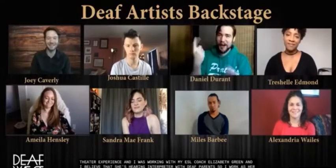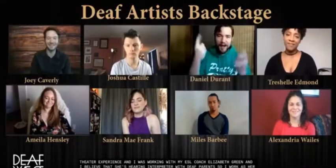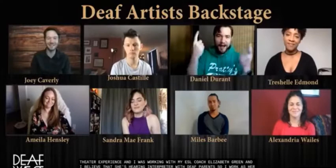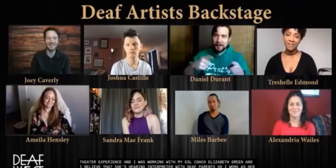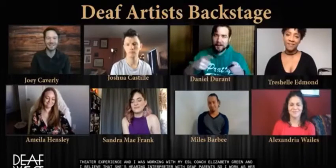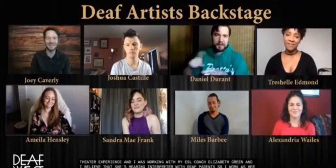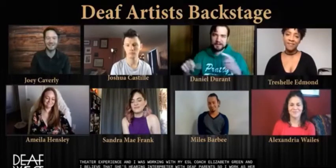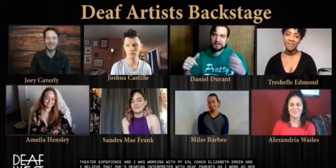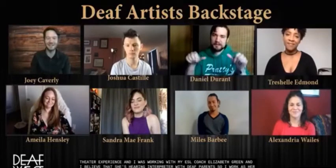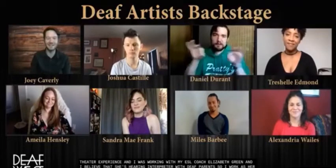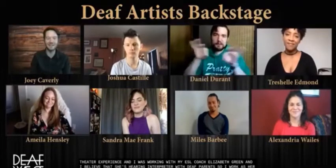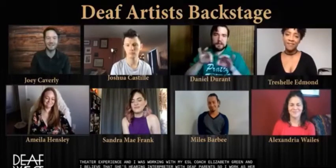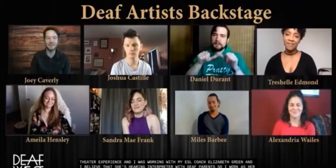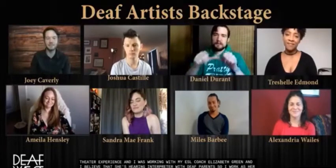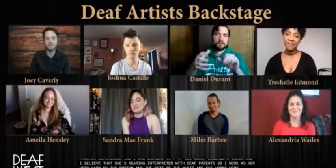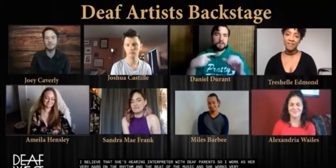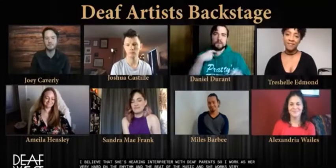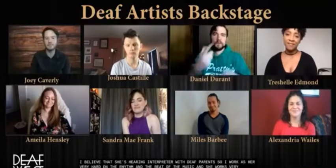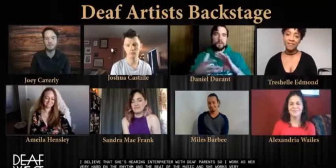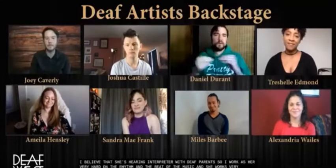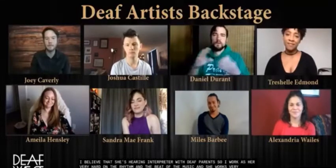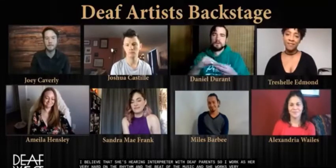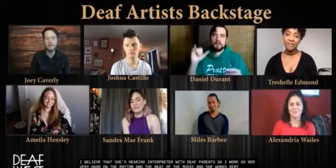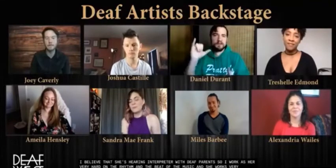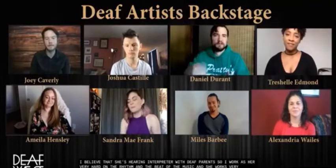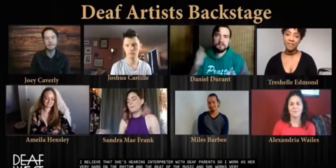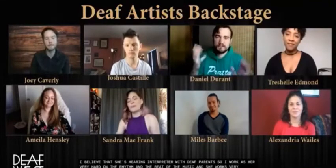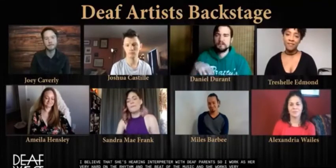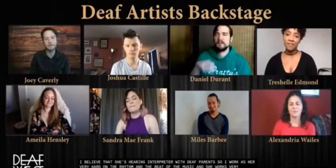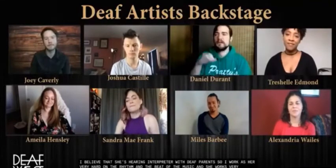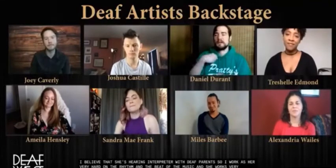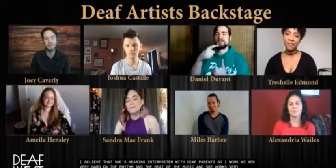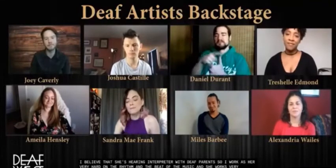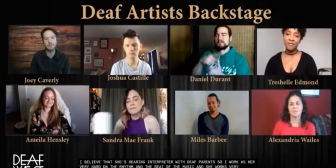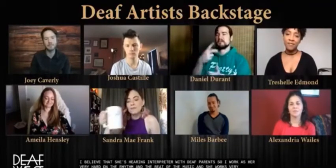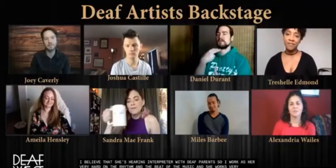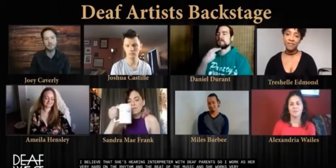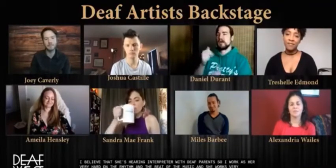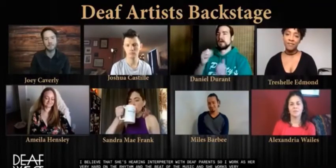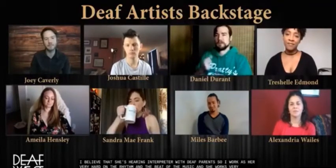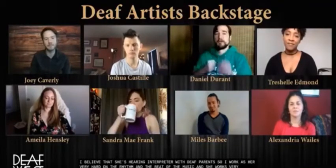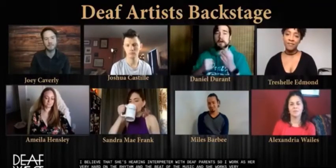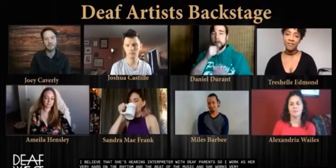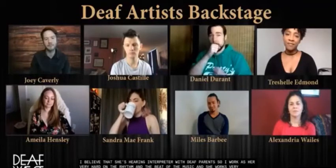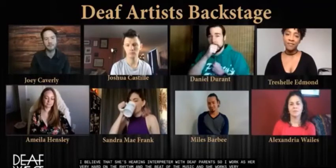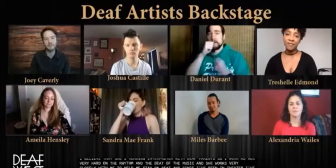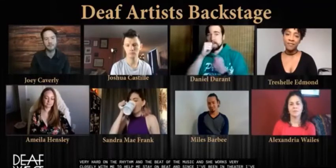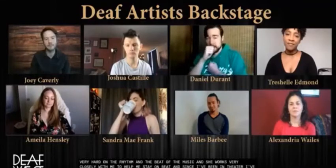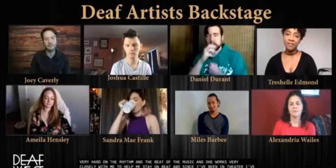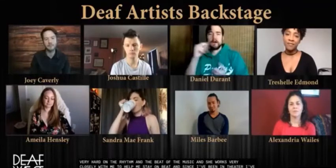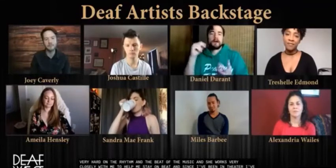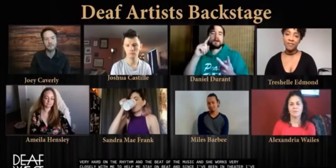behind, they would also cue me where we were and so, we worked very closely with the hearing cast to keep us on time.